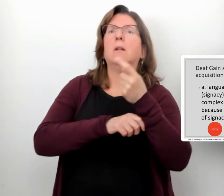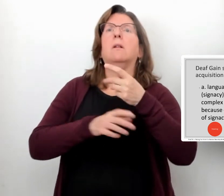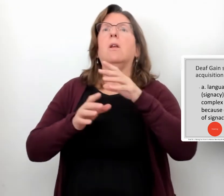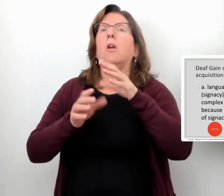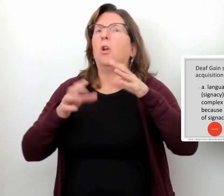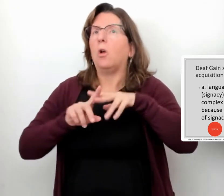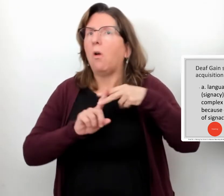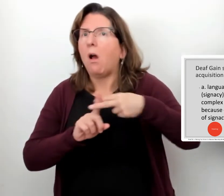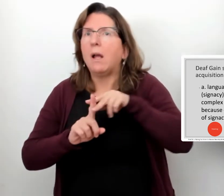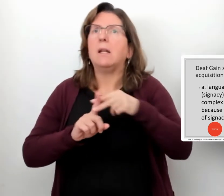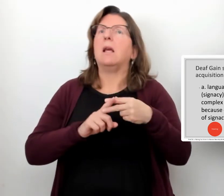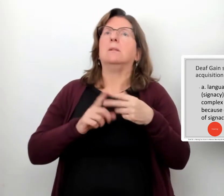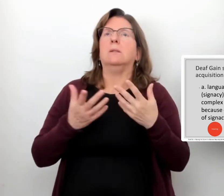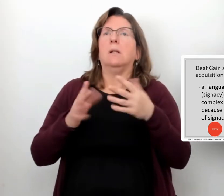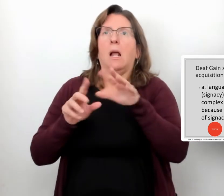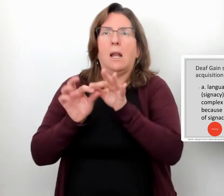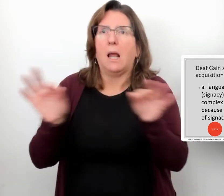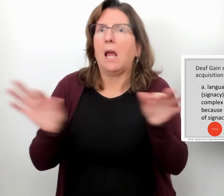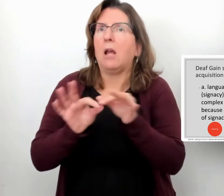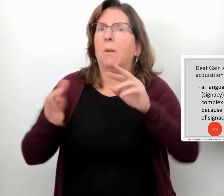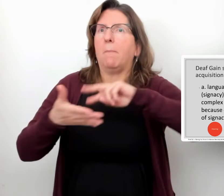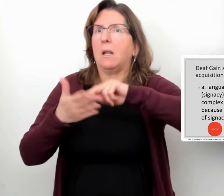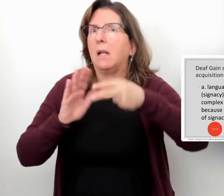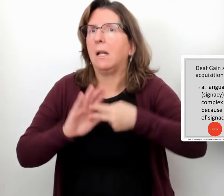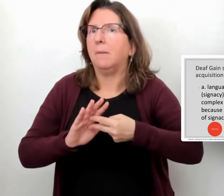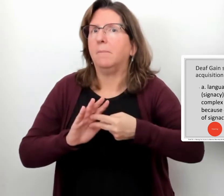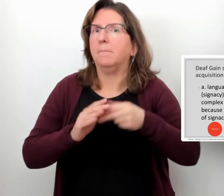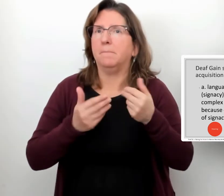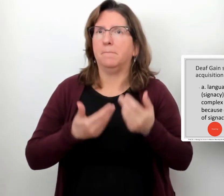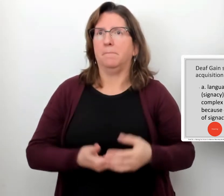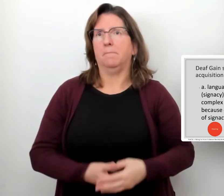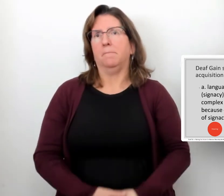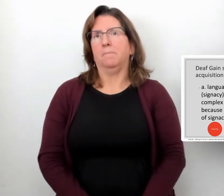leading to richer, and more complex languaging.